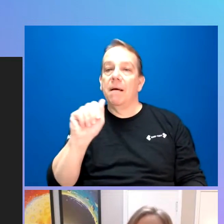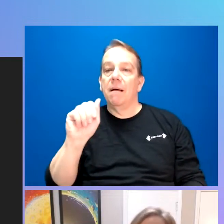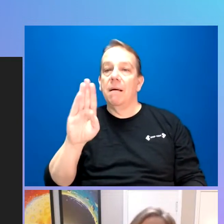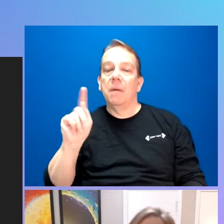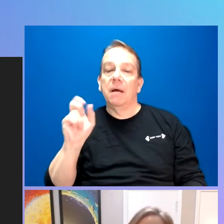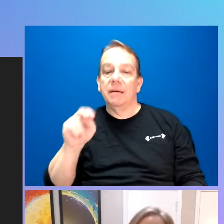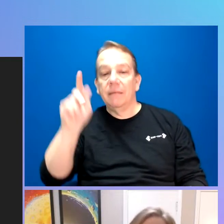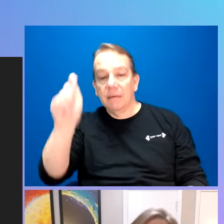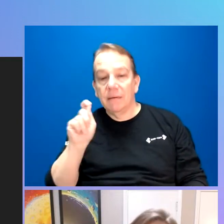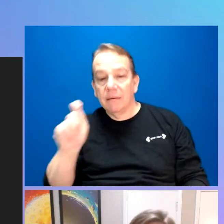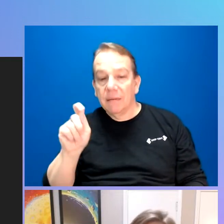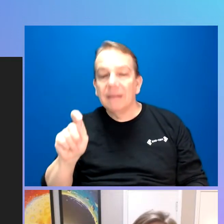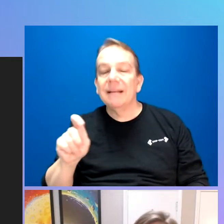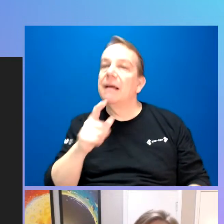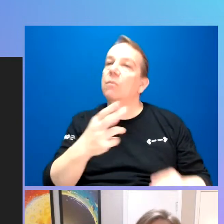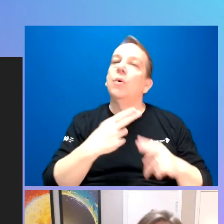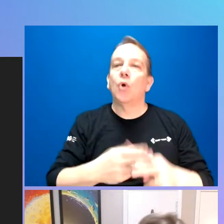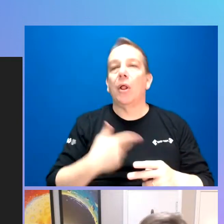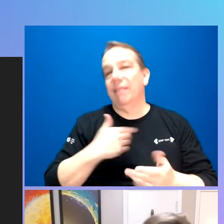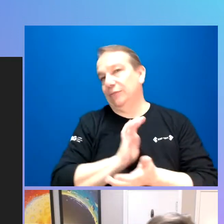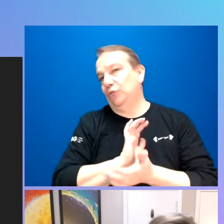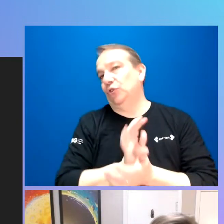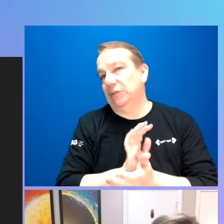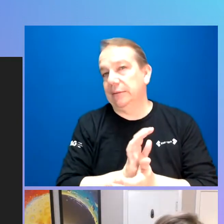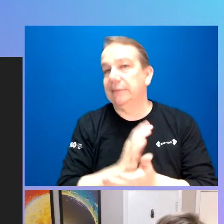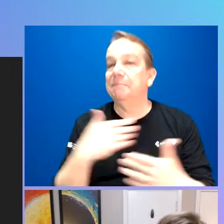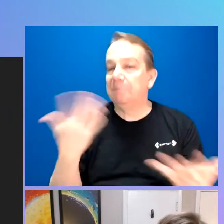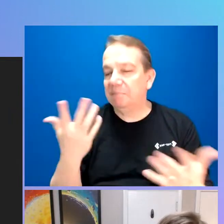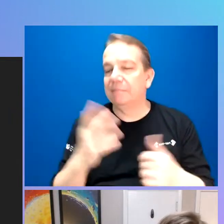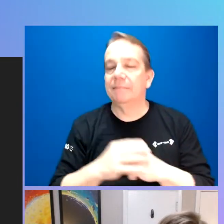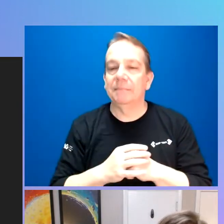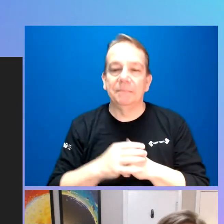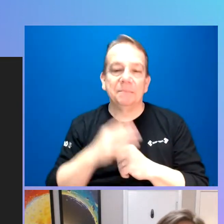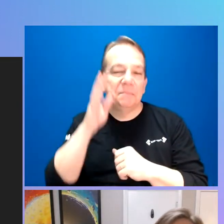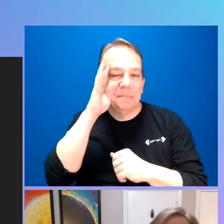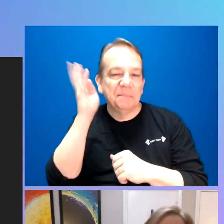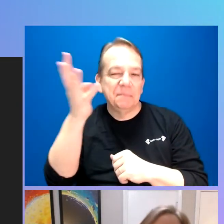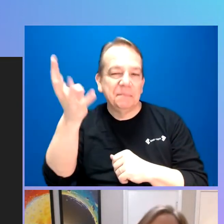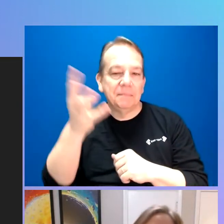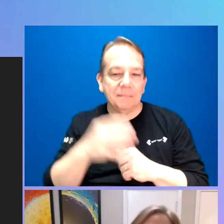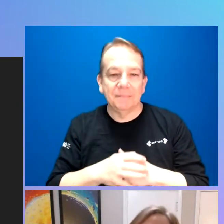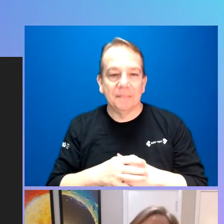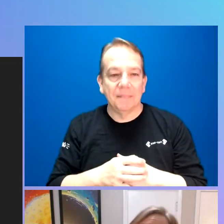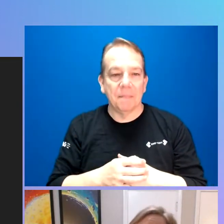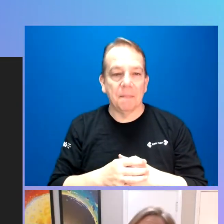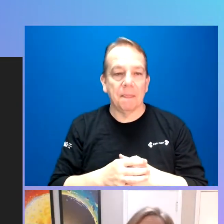or the contents inside of this